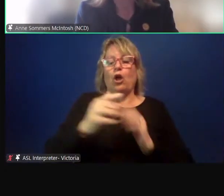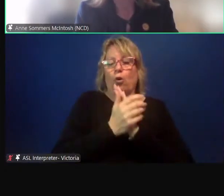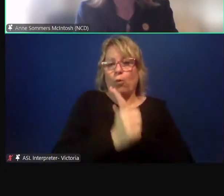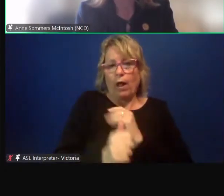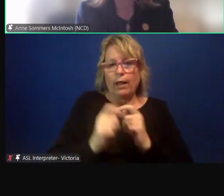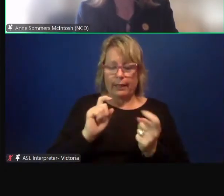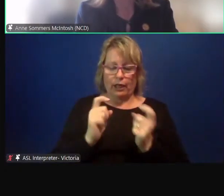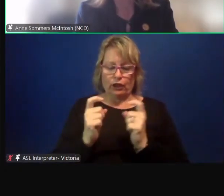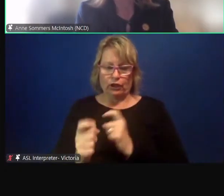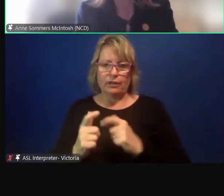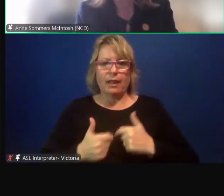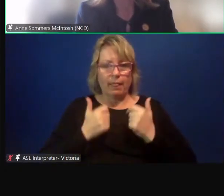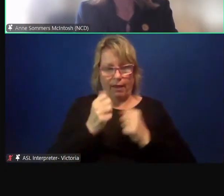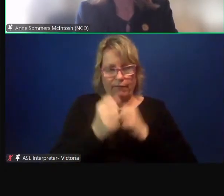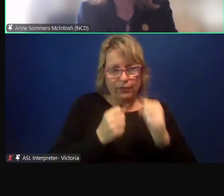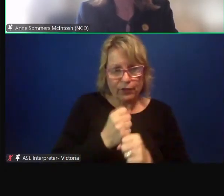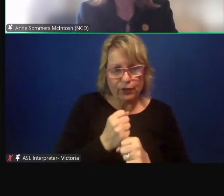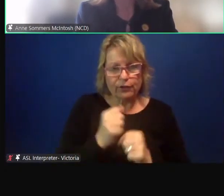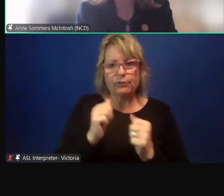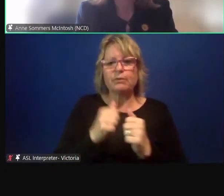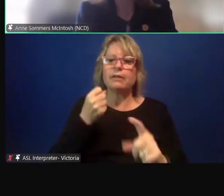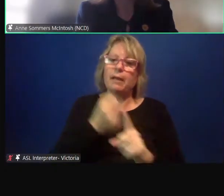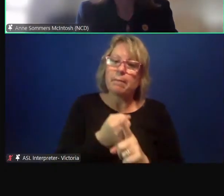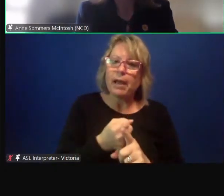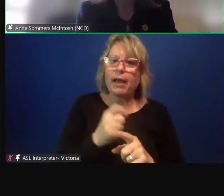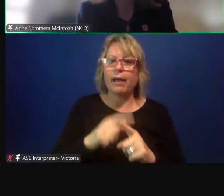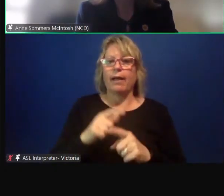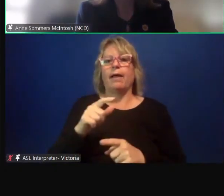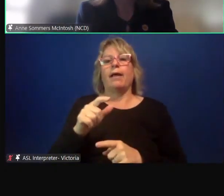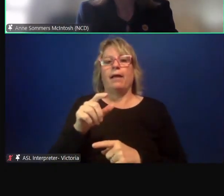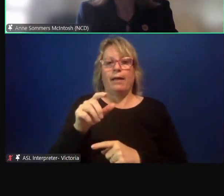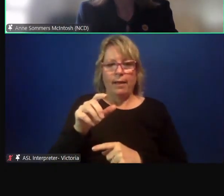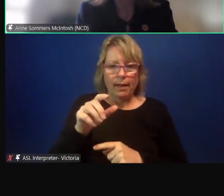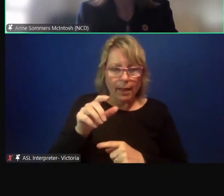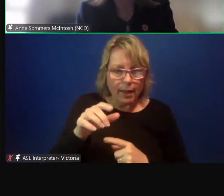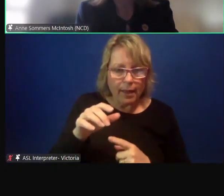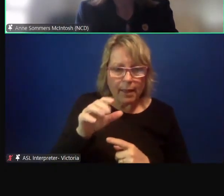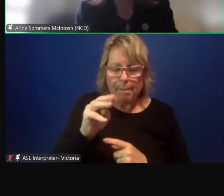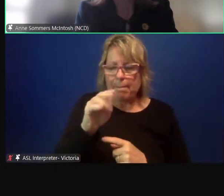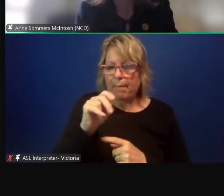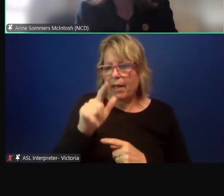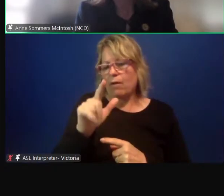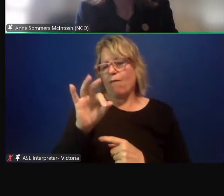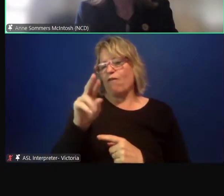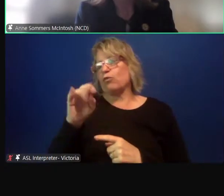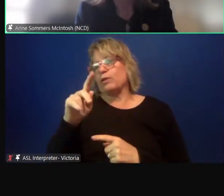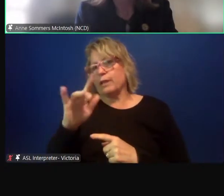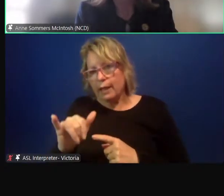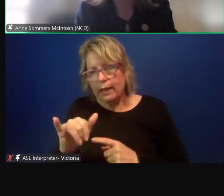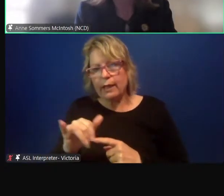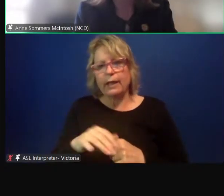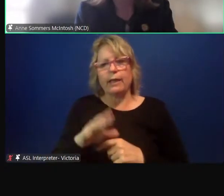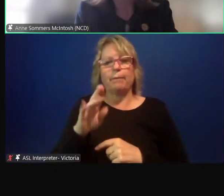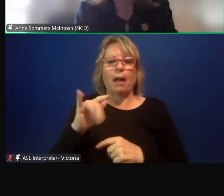on people with disabilities, medical futility and disability bias, enforceable, accessible,